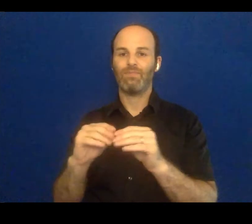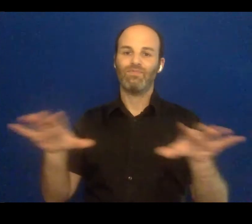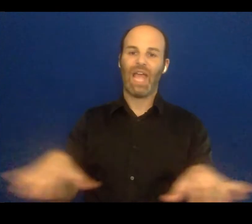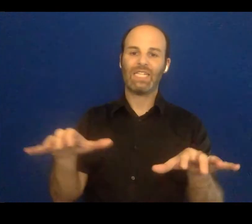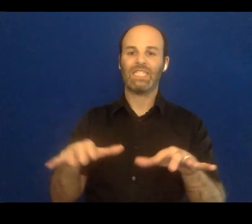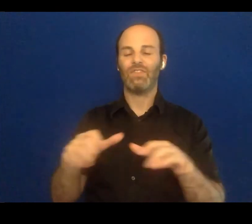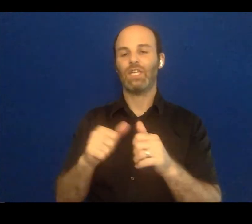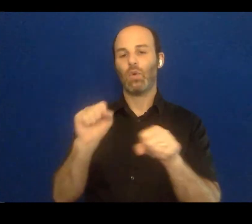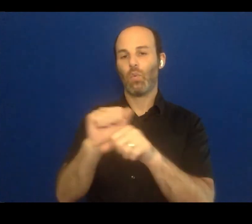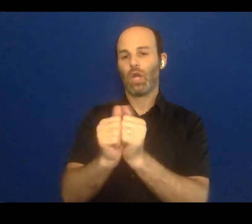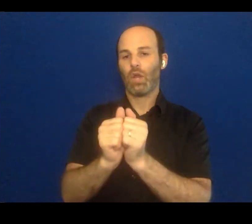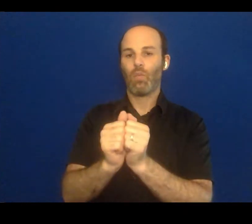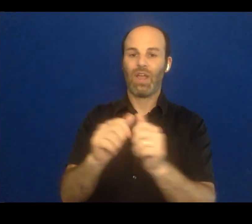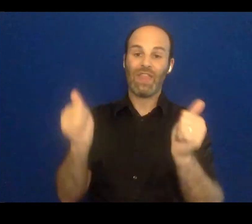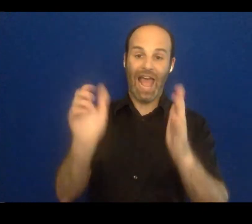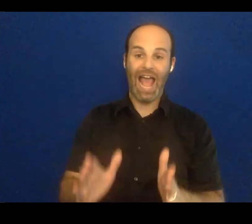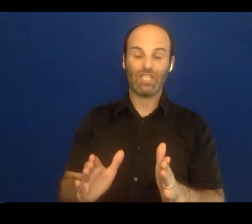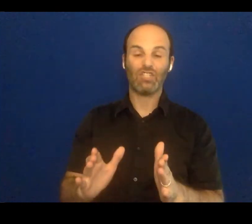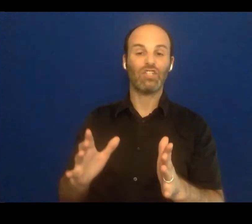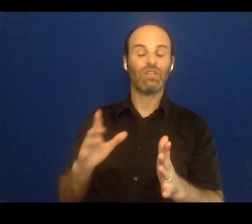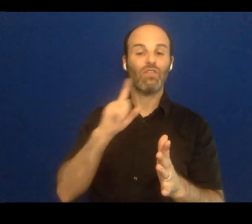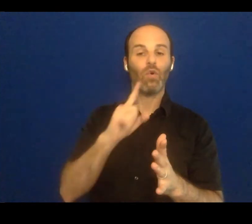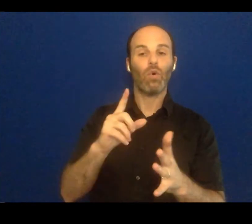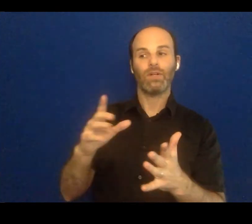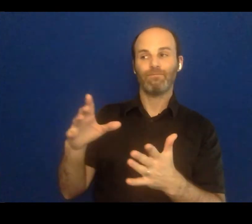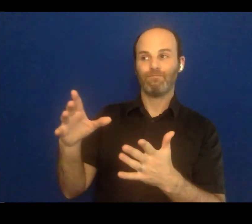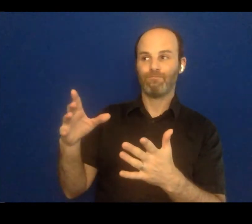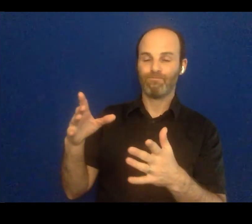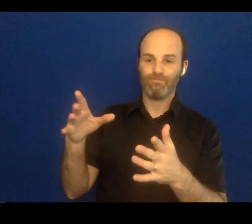WERE INTERACTING WITH ACTORS TAKING A SEXUAL HISTORY AND ONE